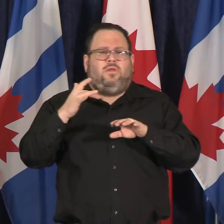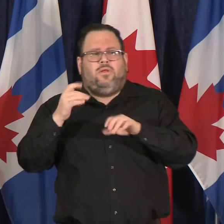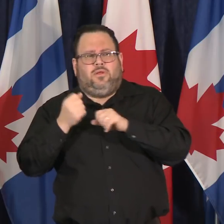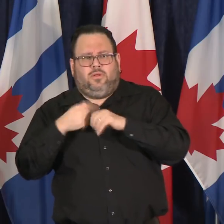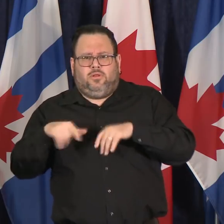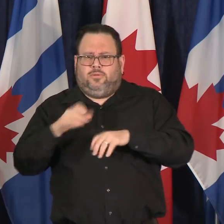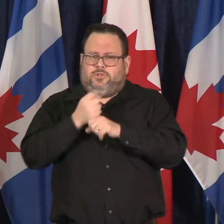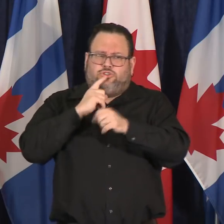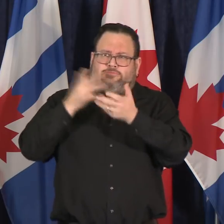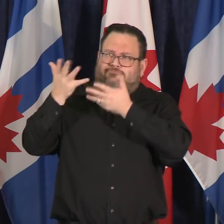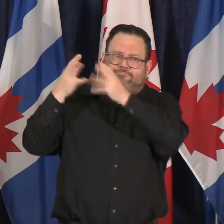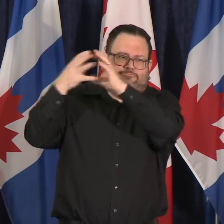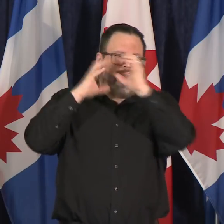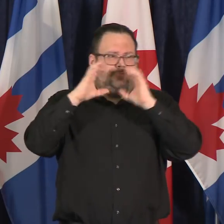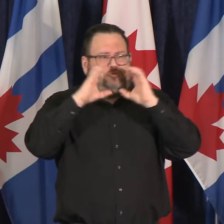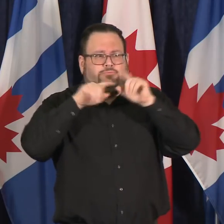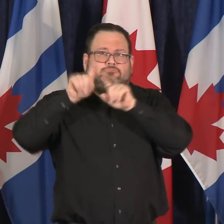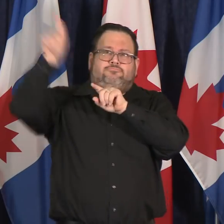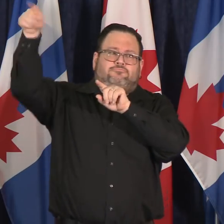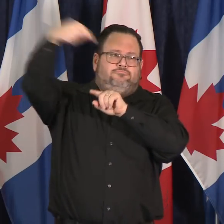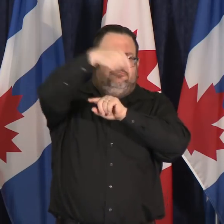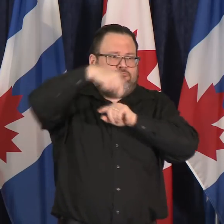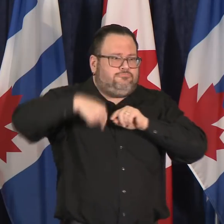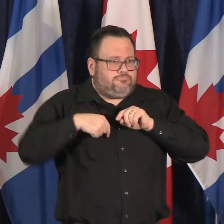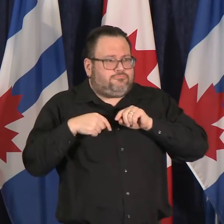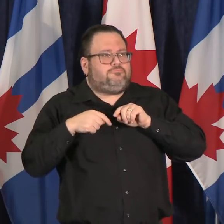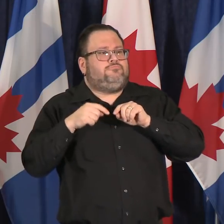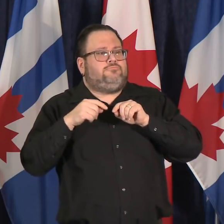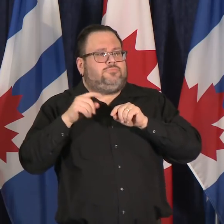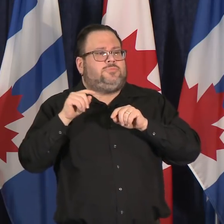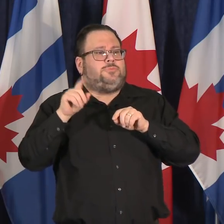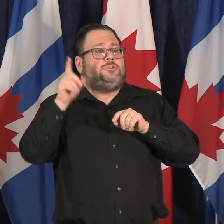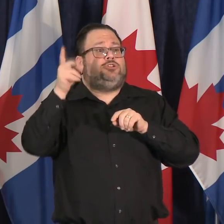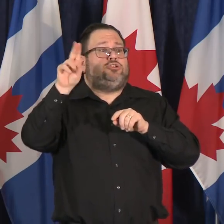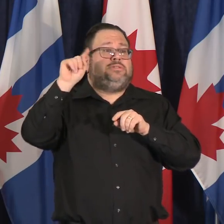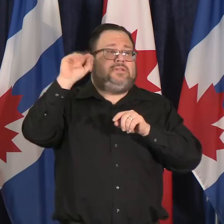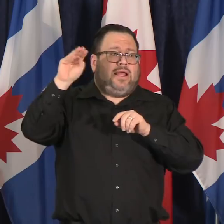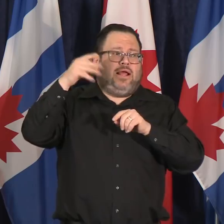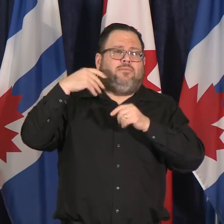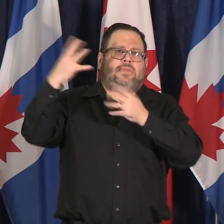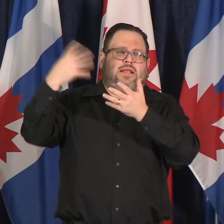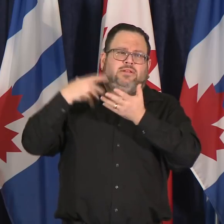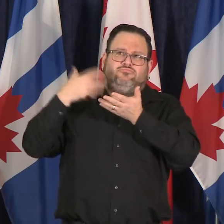and on the kovat 19 response so absolutely I think we are all looking at